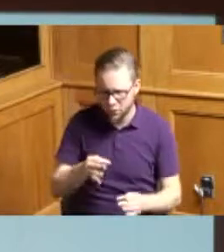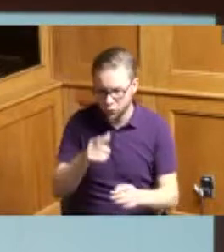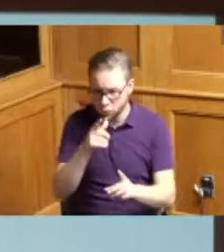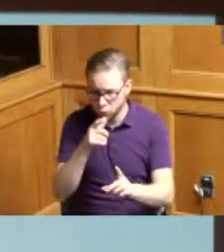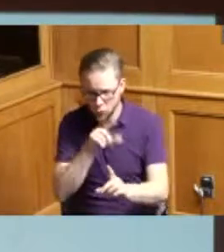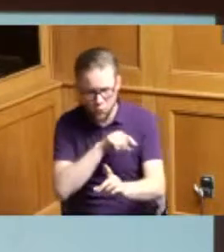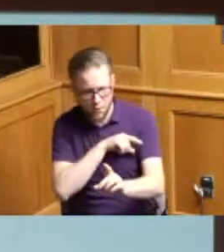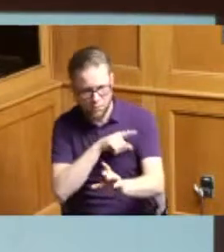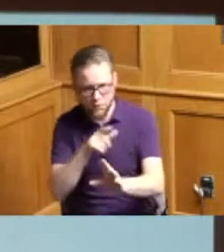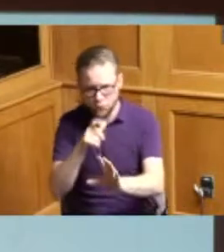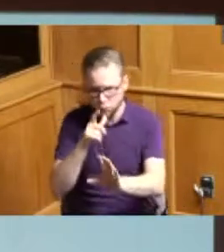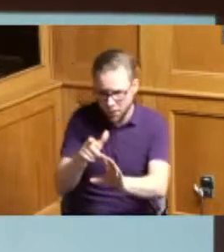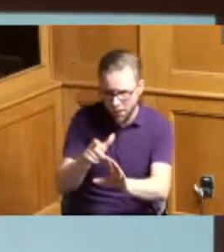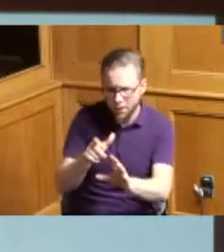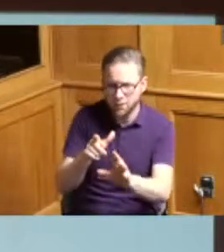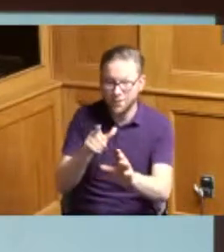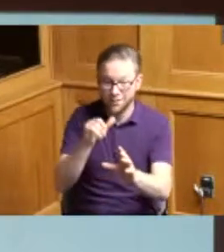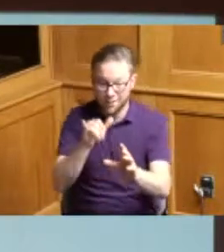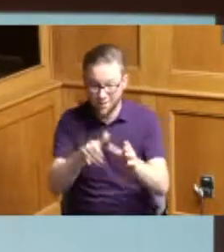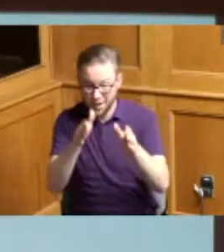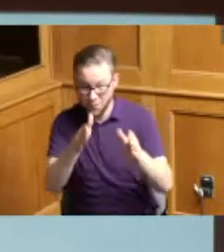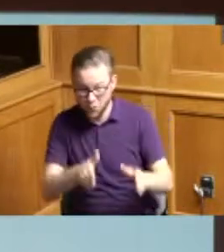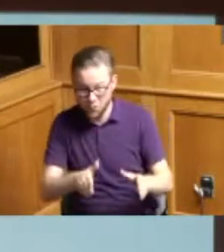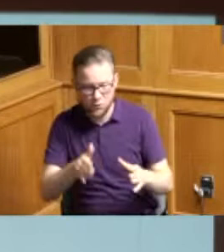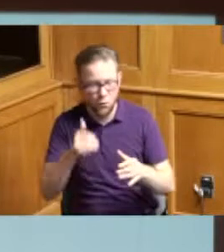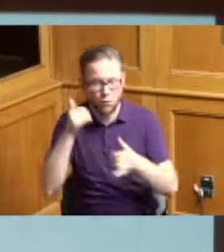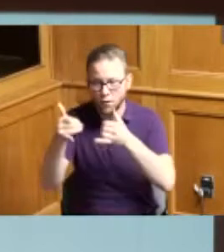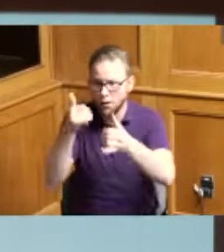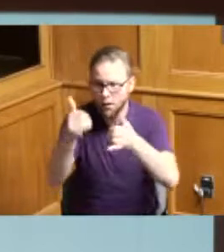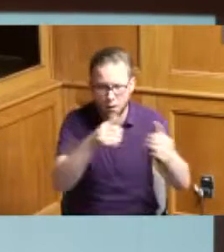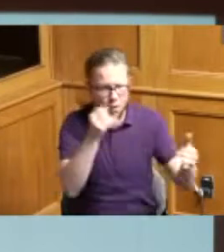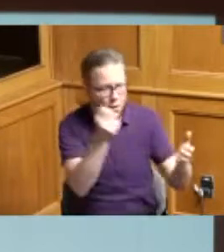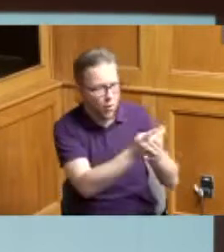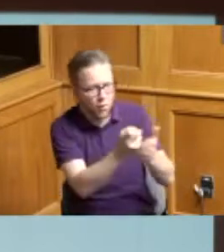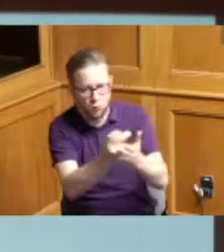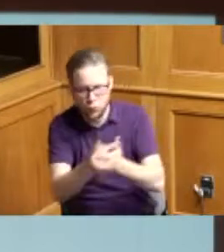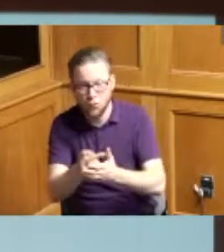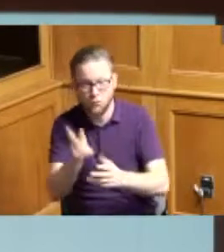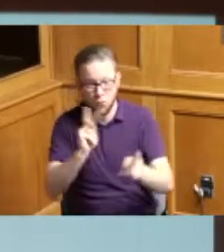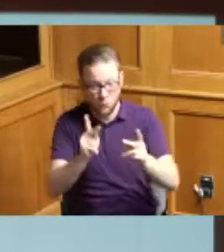collecting verification finally making approvals on the applications could focus on that task at